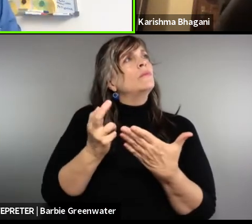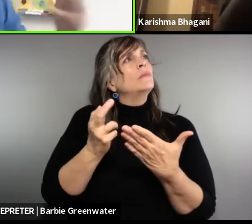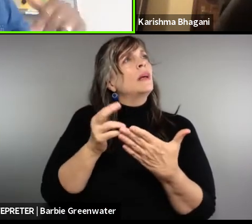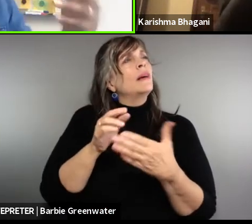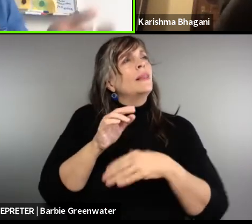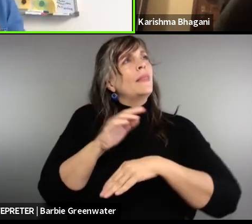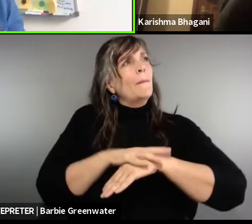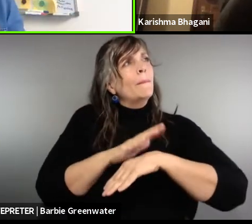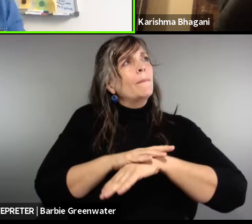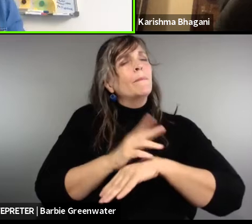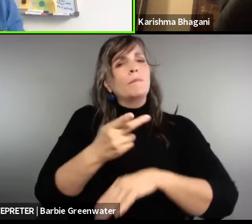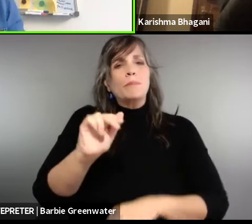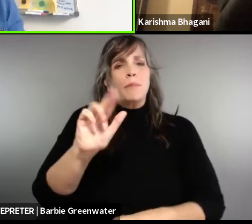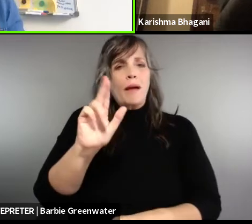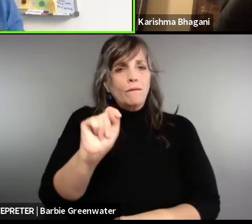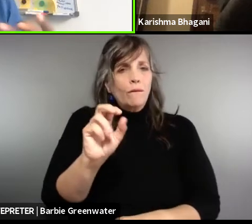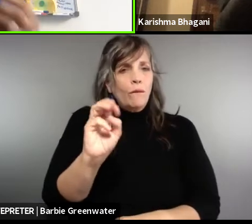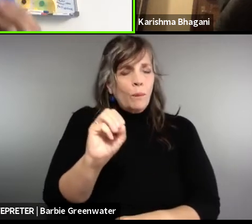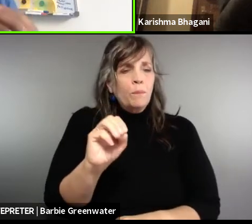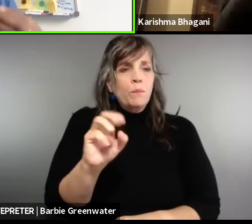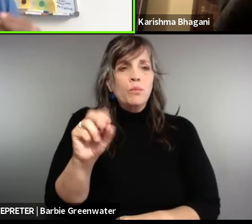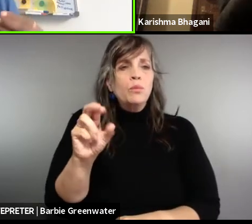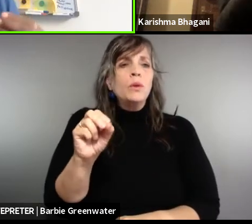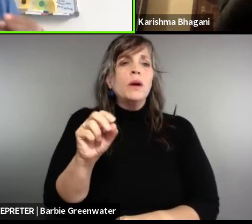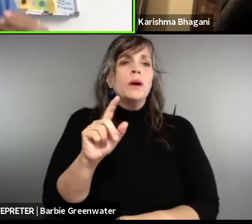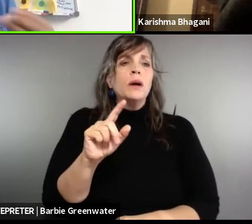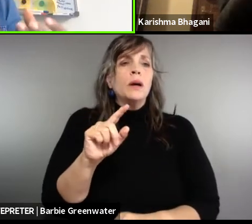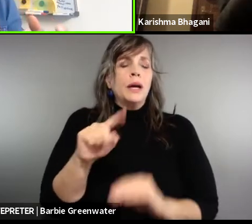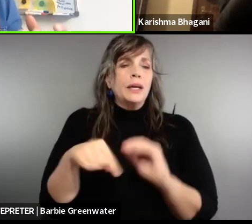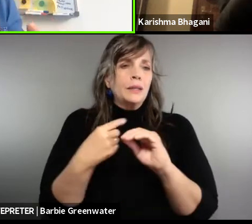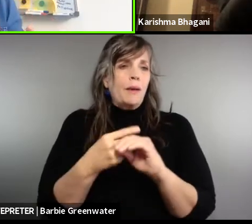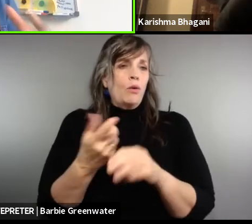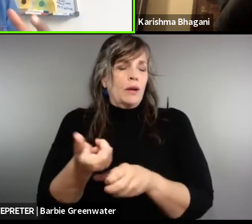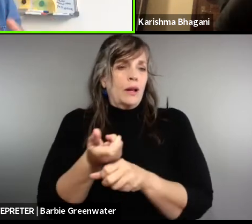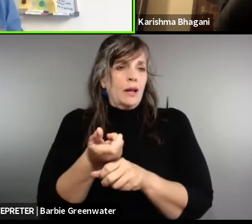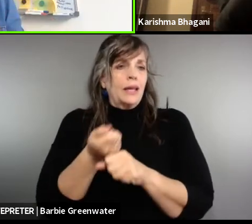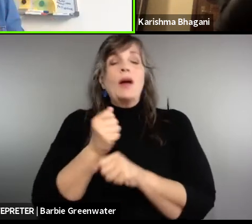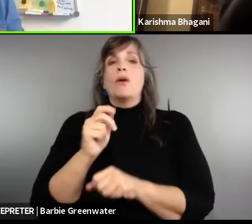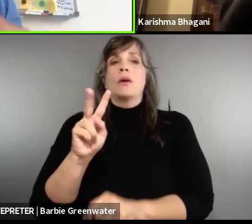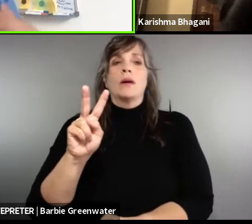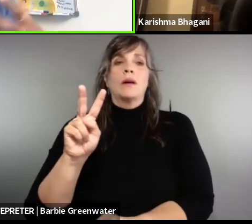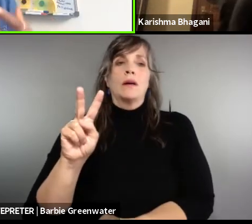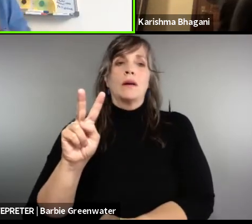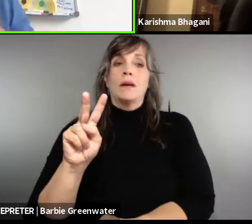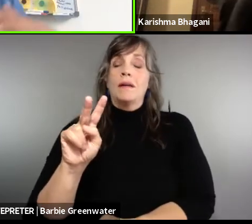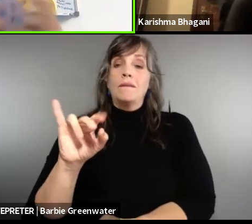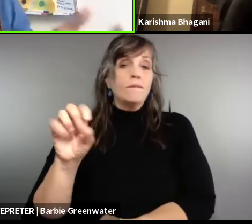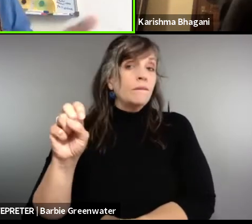it's about getting that visa that note. So there are some countries are easier